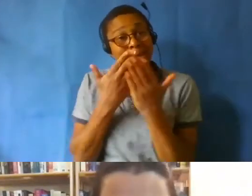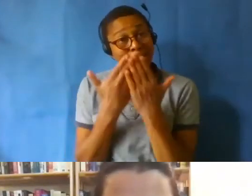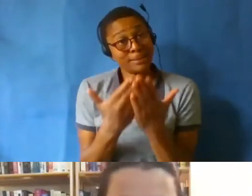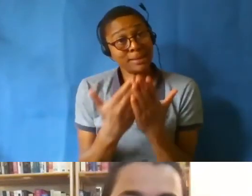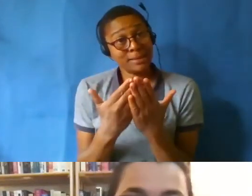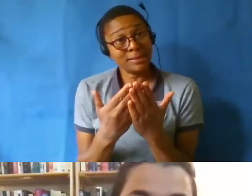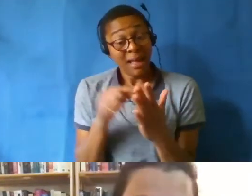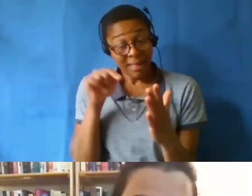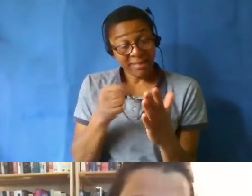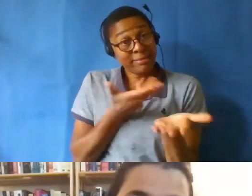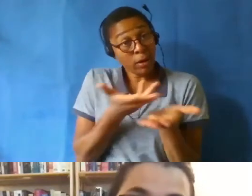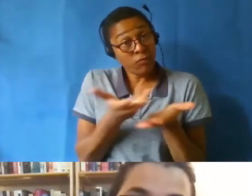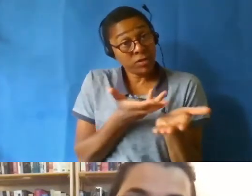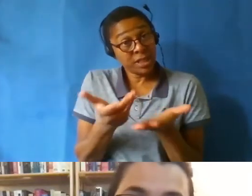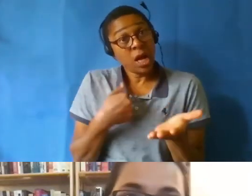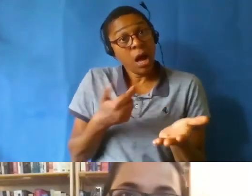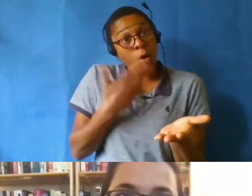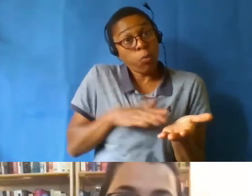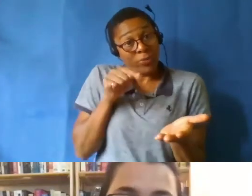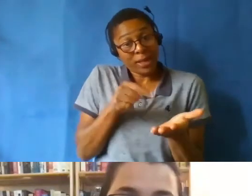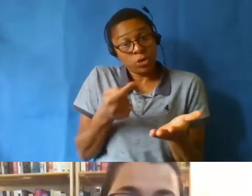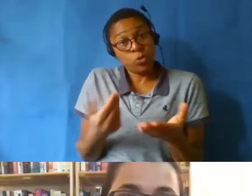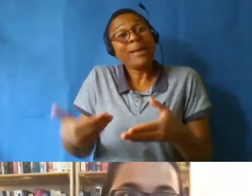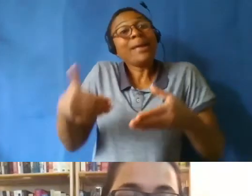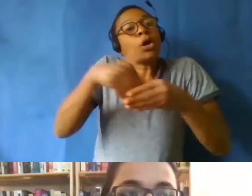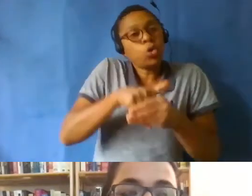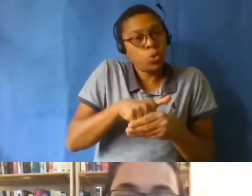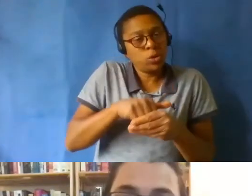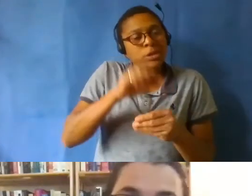like into thinking about Bhopal because I think that there's sort of intersection